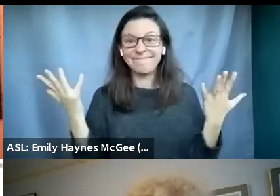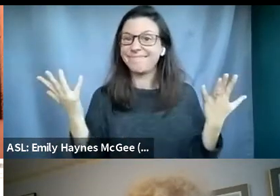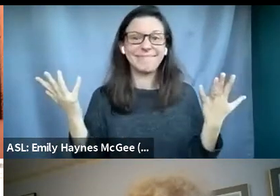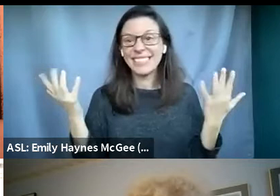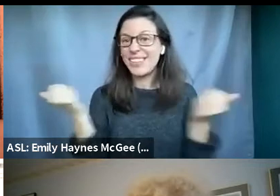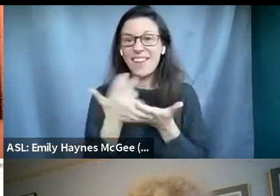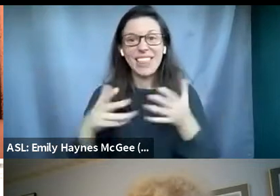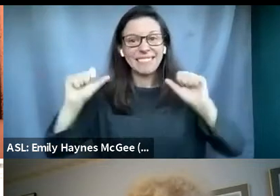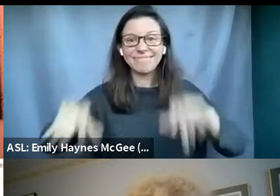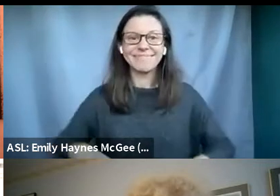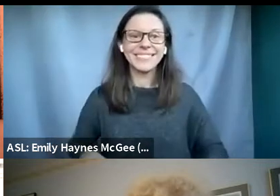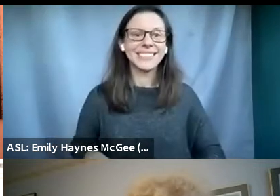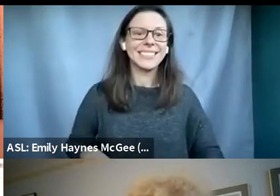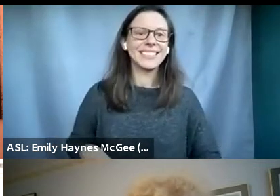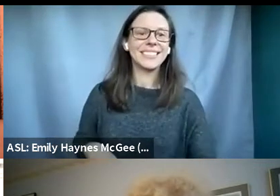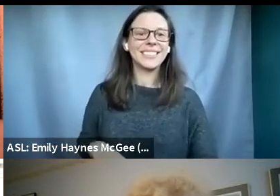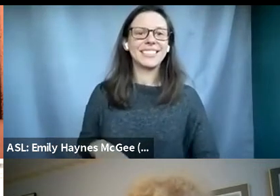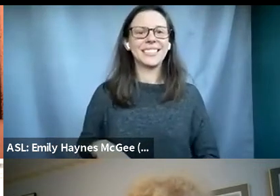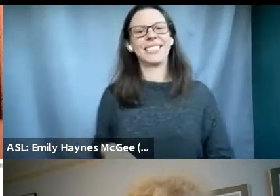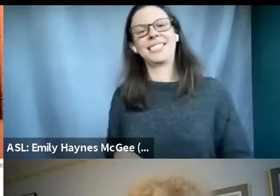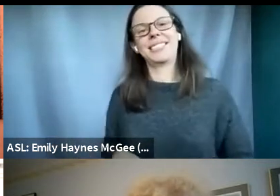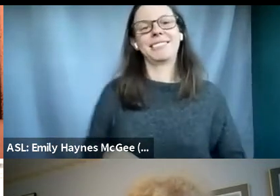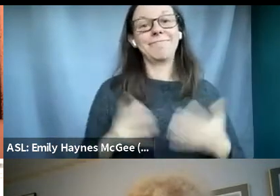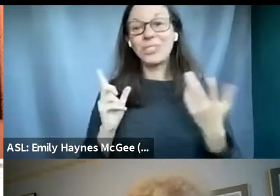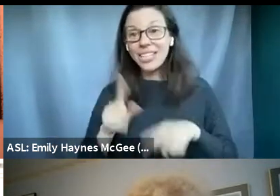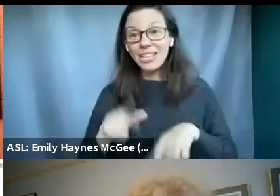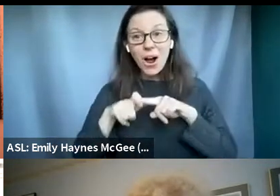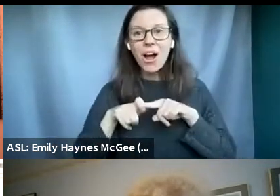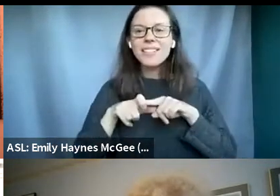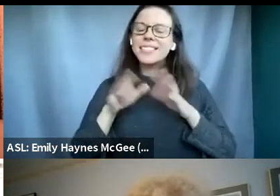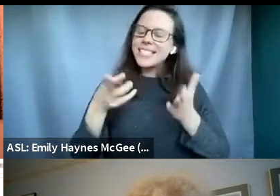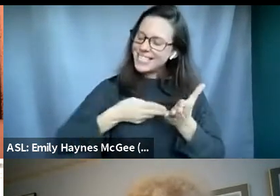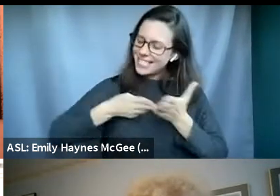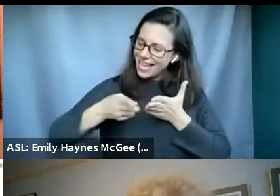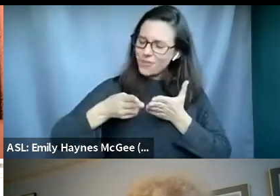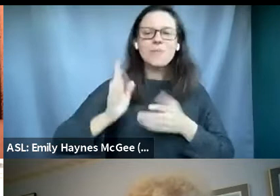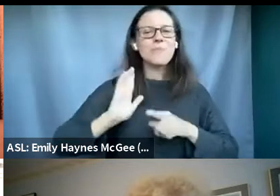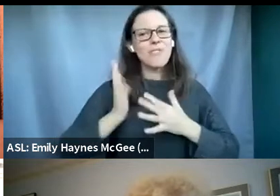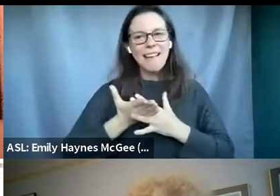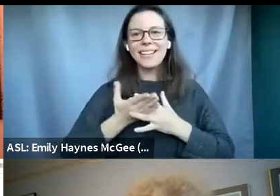So we had to pause and take a sacred break and understand where we would go from here.